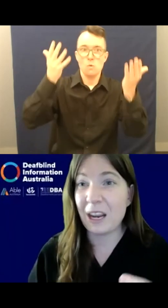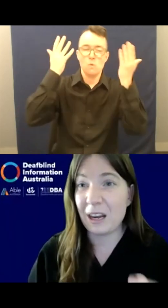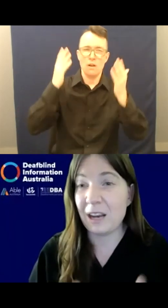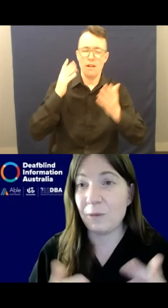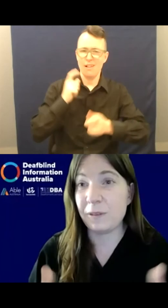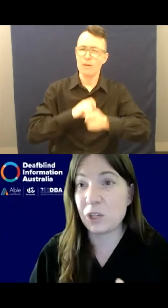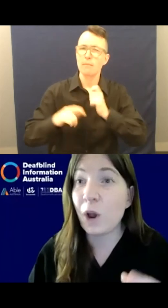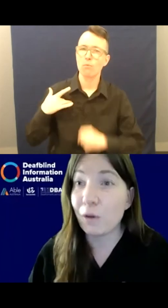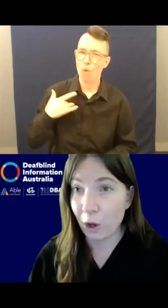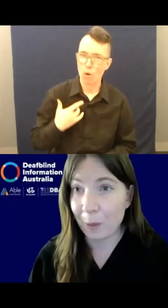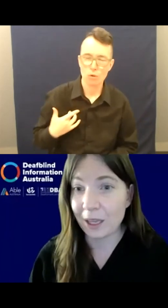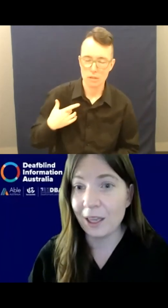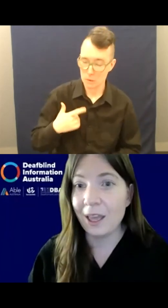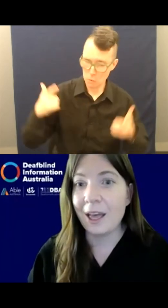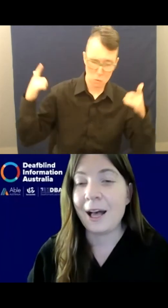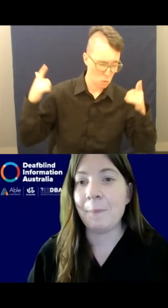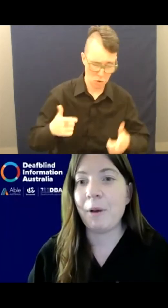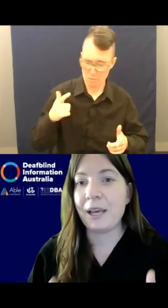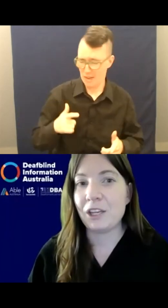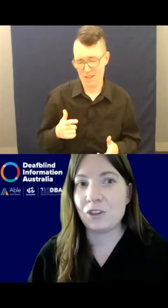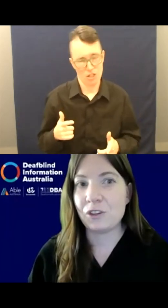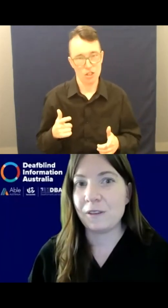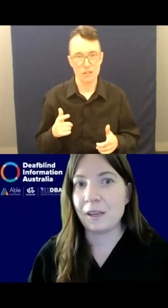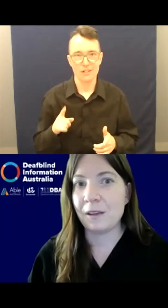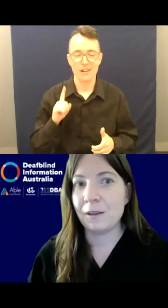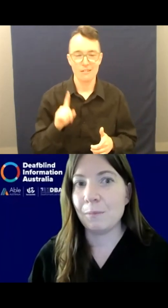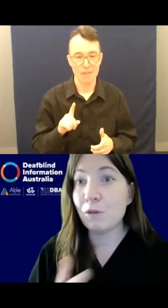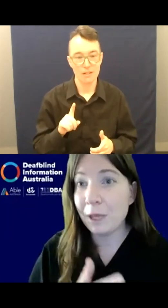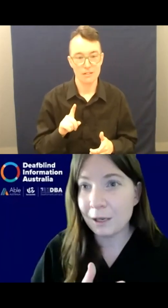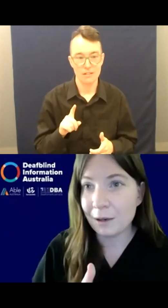It was too overwhelming. But by introducing movement when the